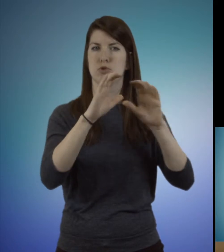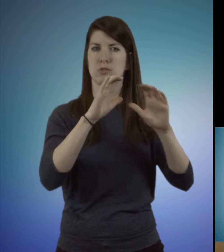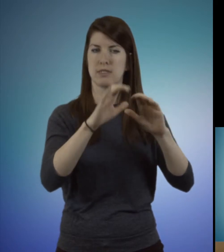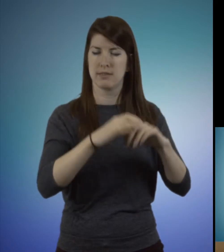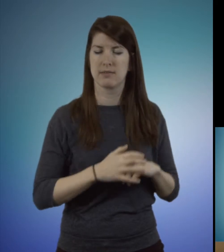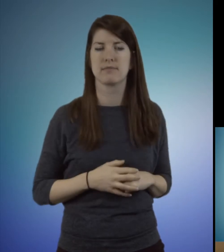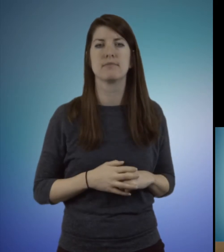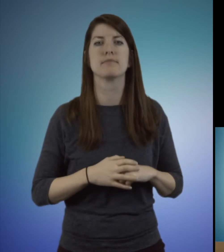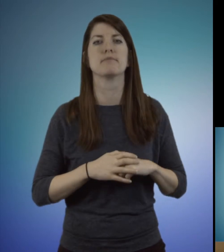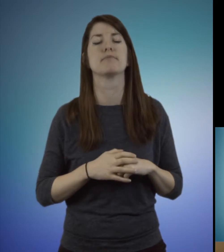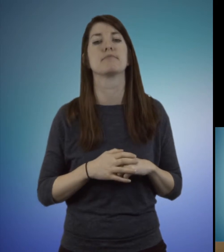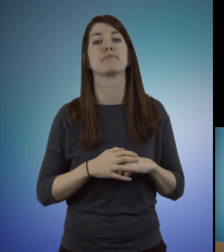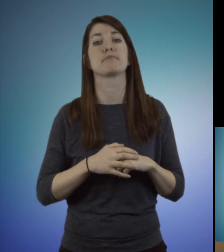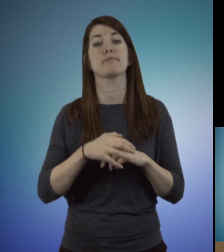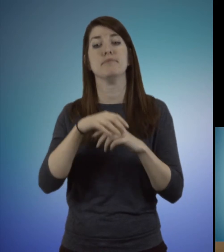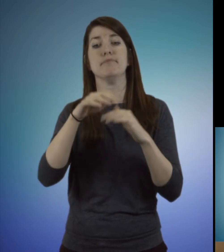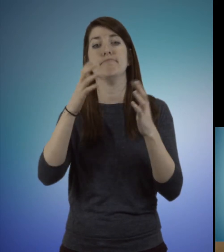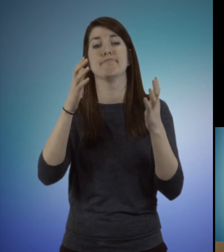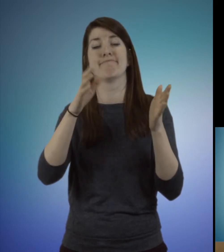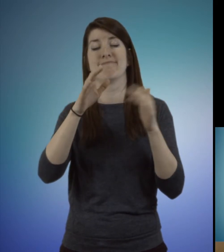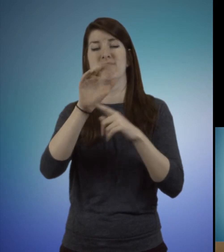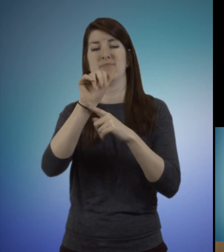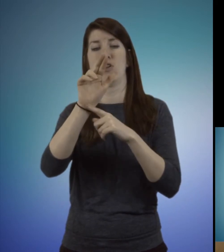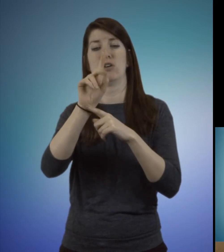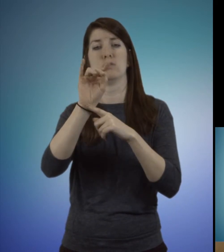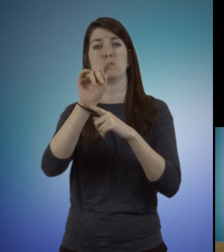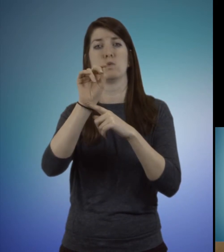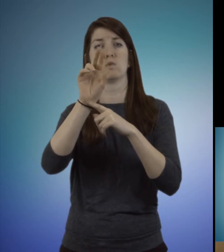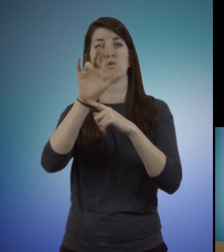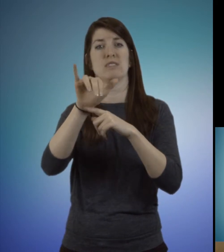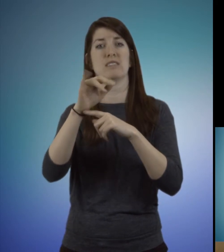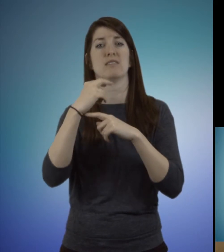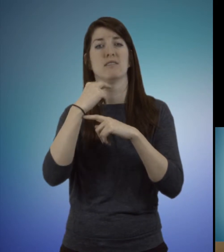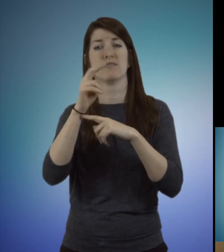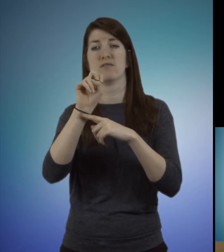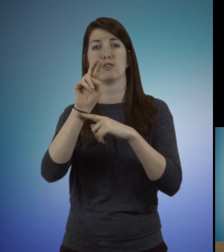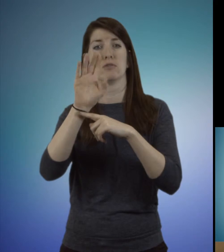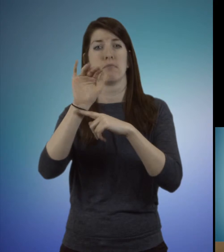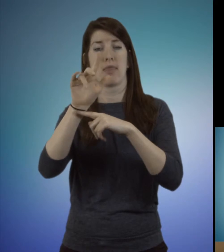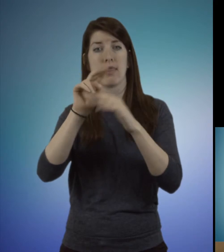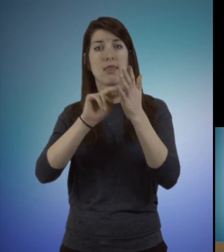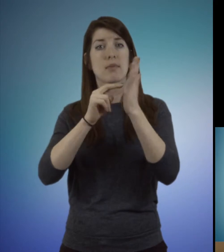And auditory verbal refers to when a child is using their audition